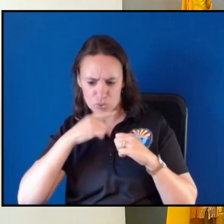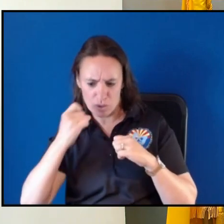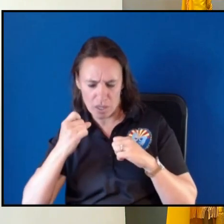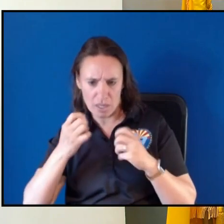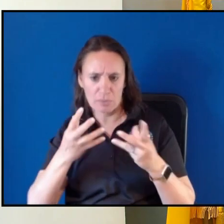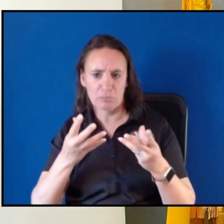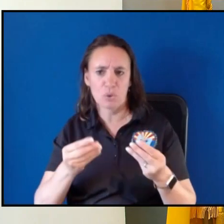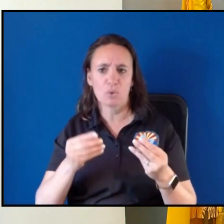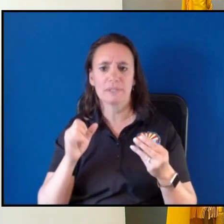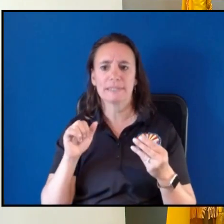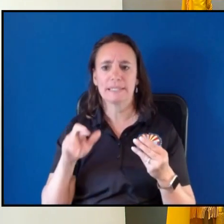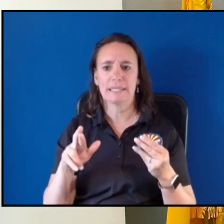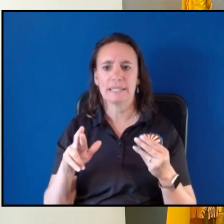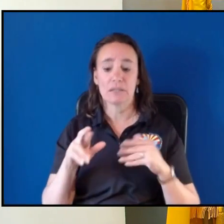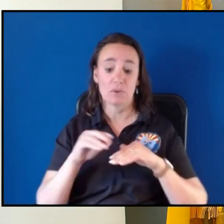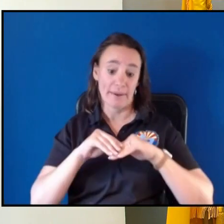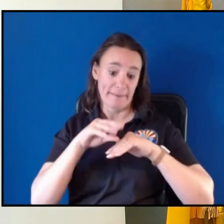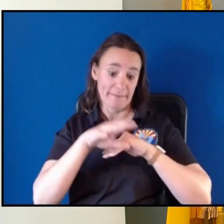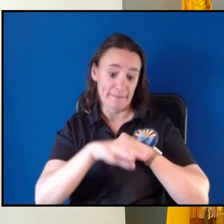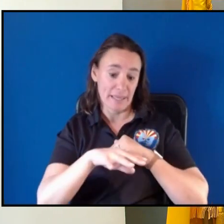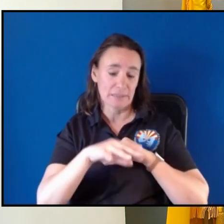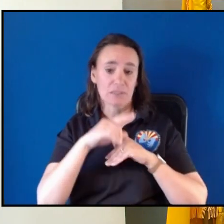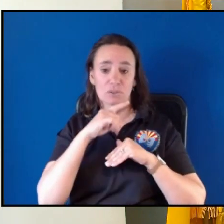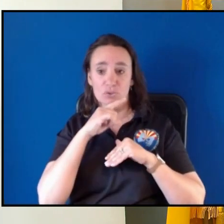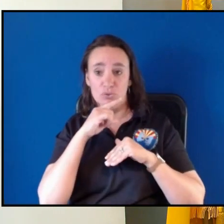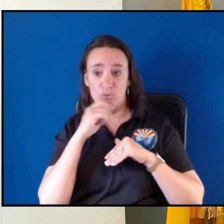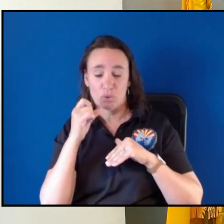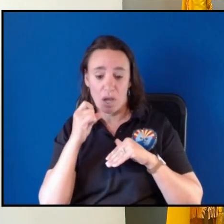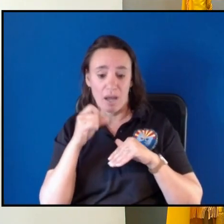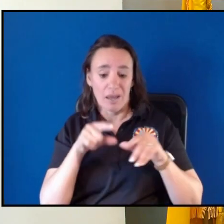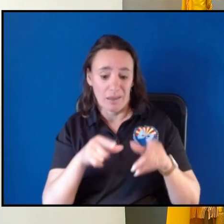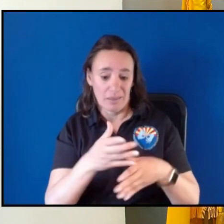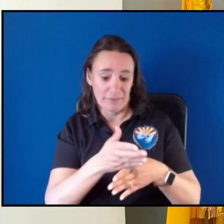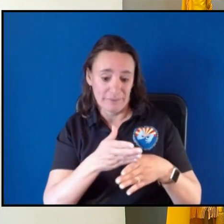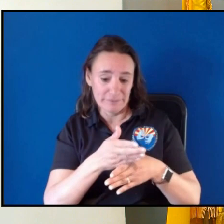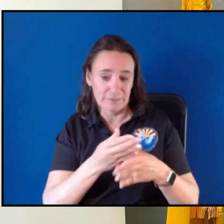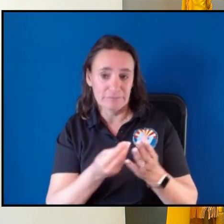how dry or how moist the fuels are. So, what we see here, not a lot of